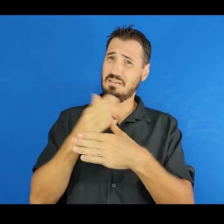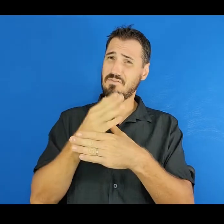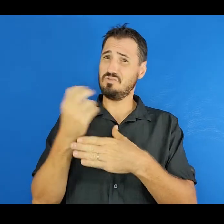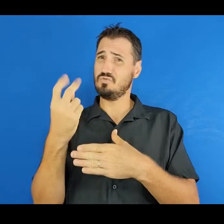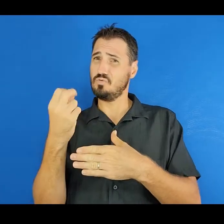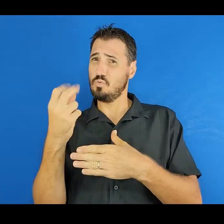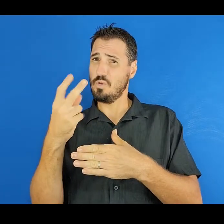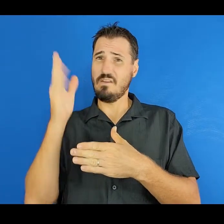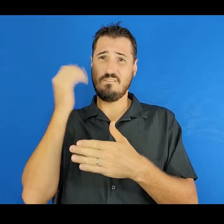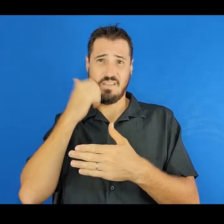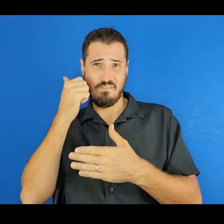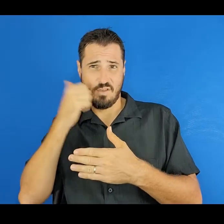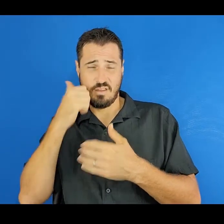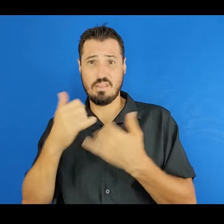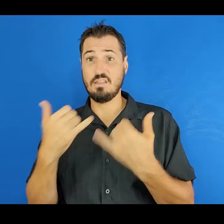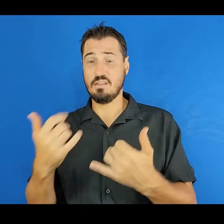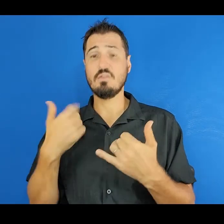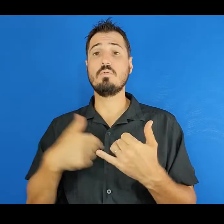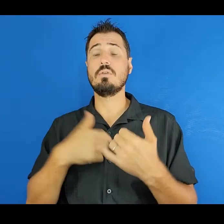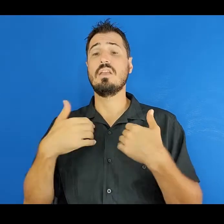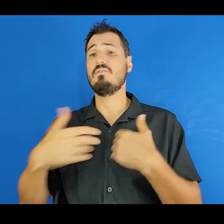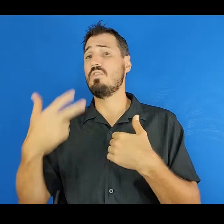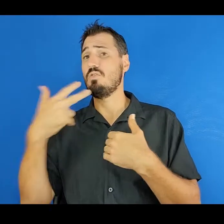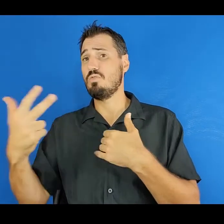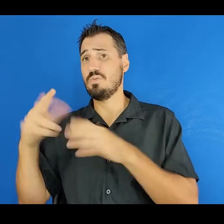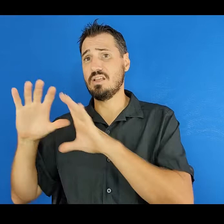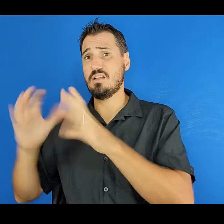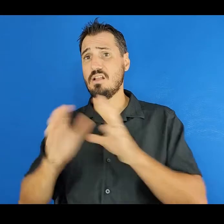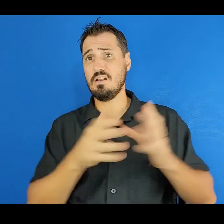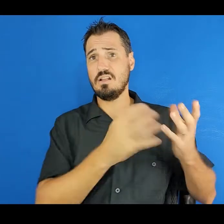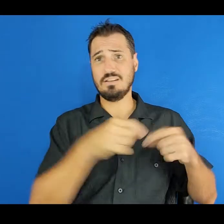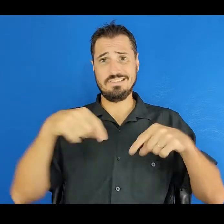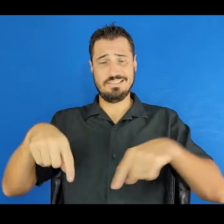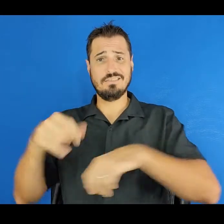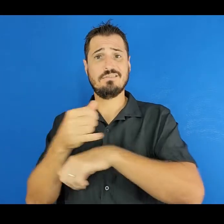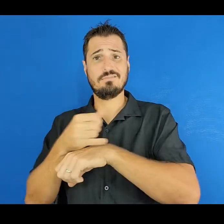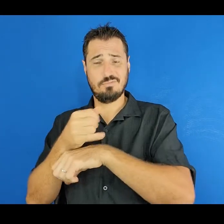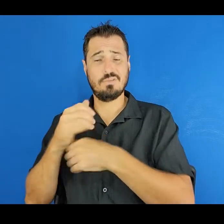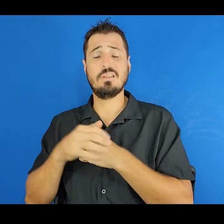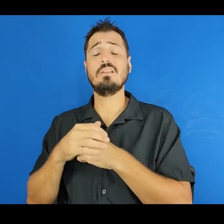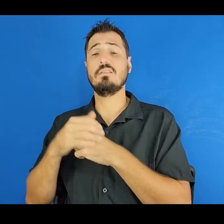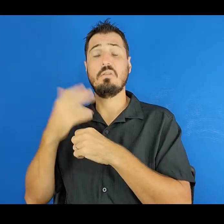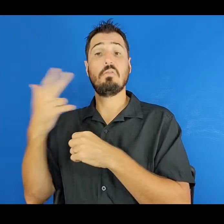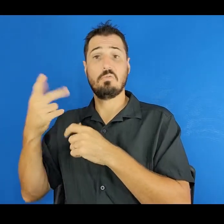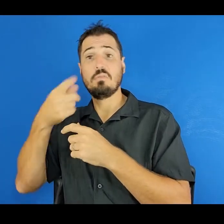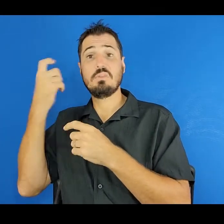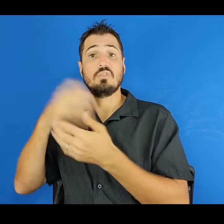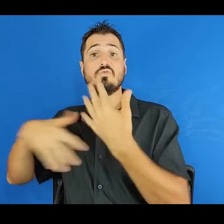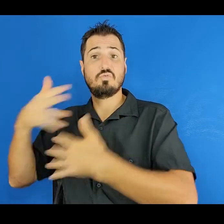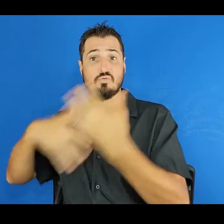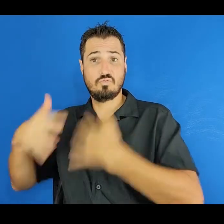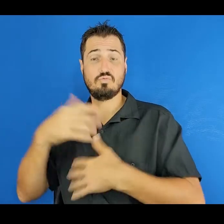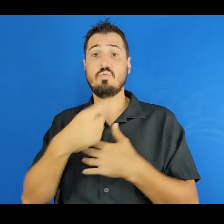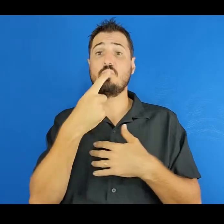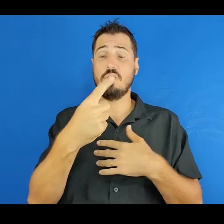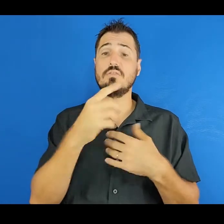We currently have three active clusters on island. Two are the result of social gatherings, and one is in a construction-industrial setting